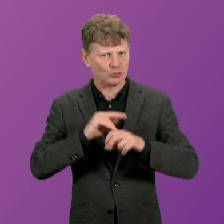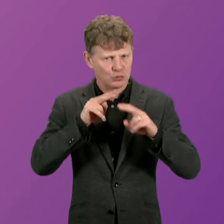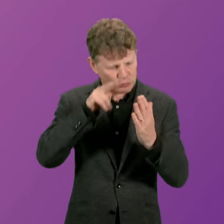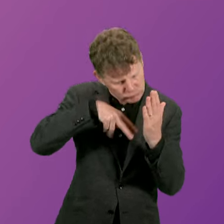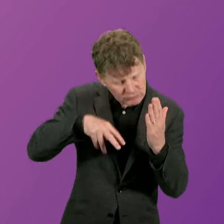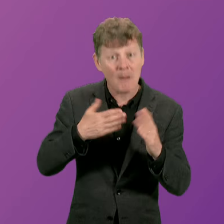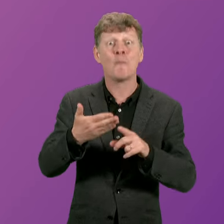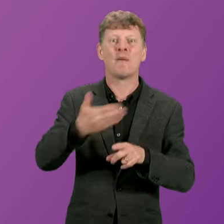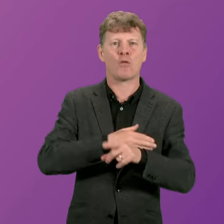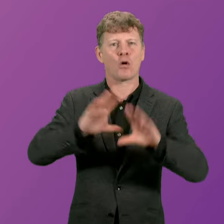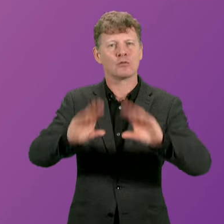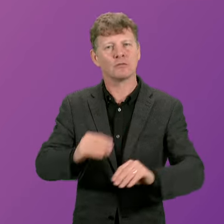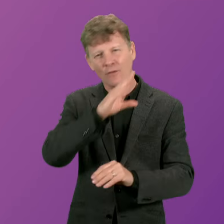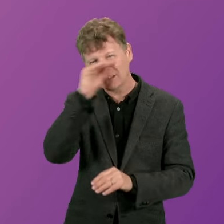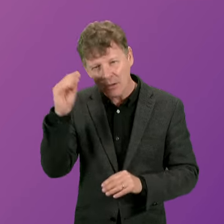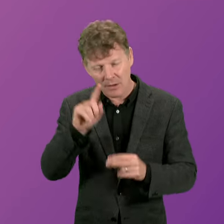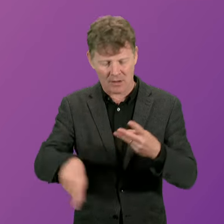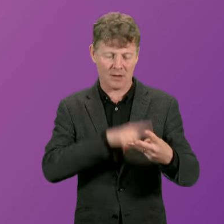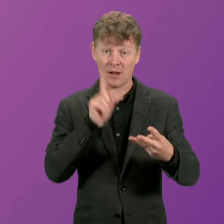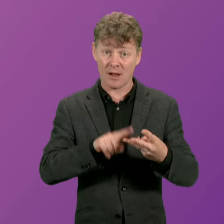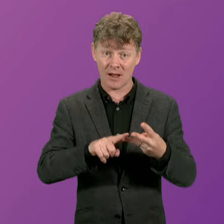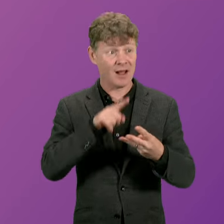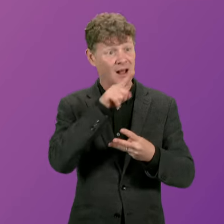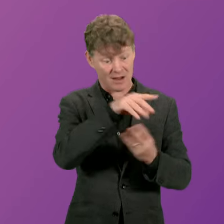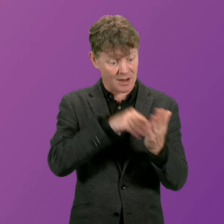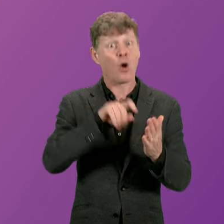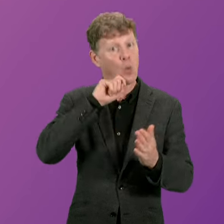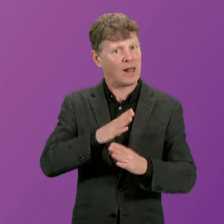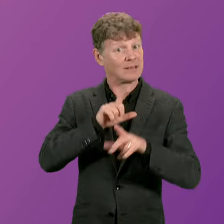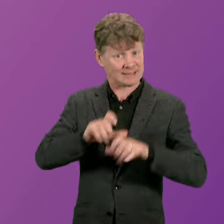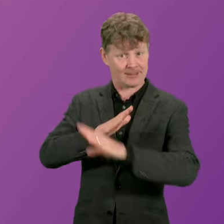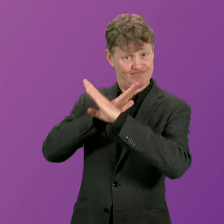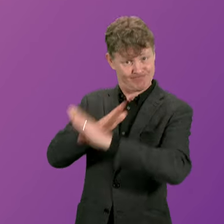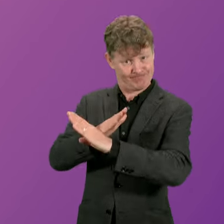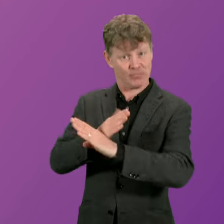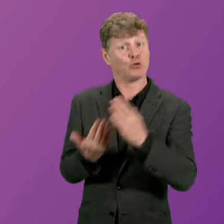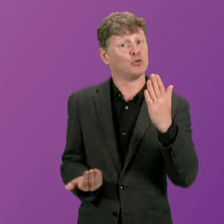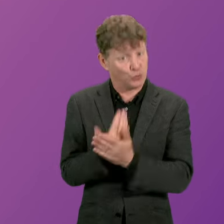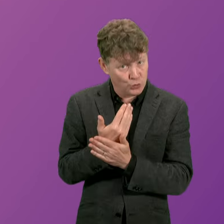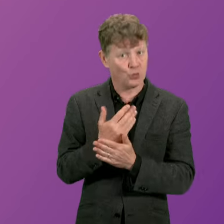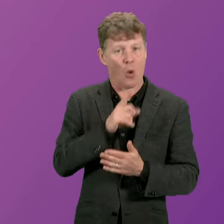it still contain the presumption against new oil and gas that was consulted on?